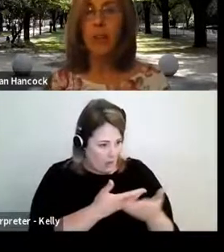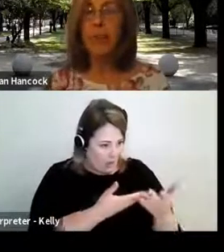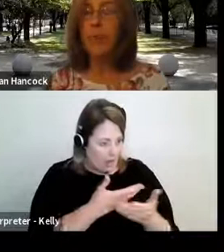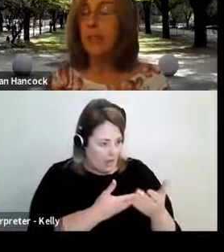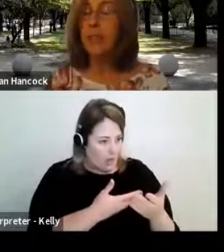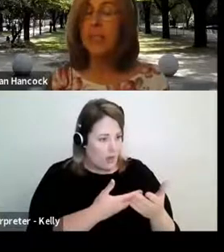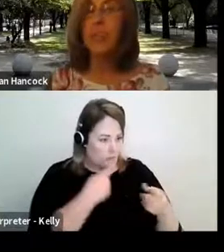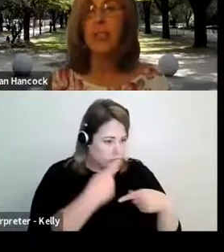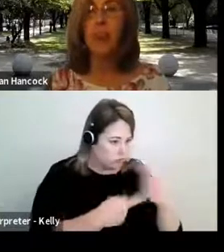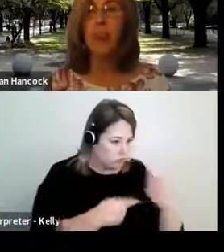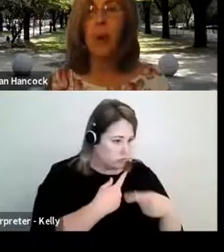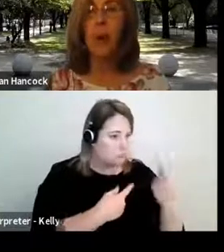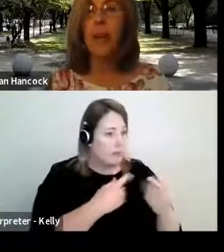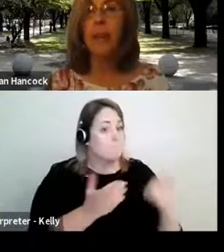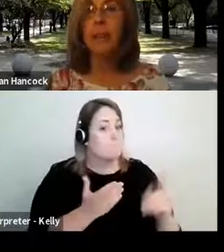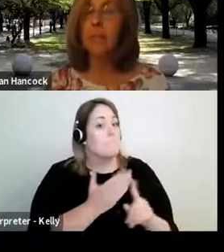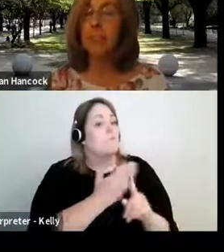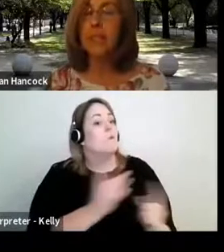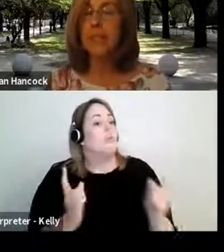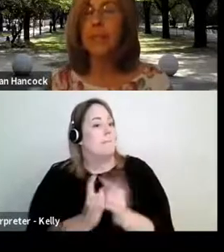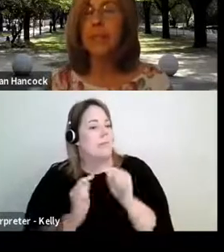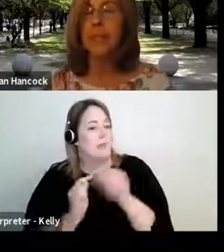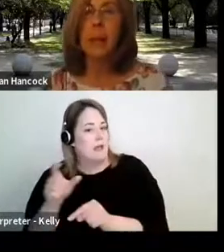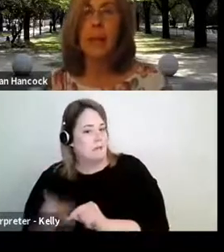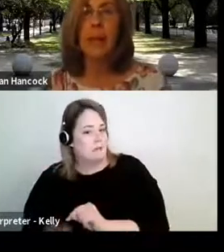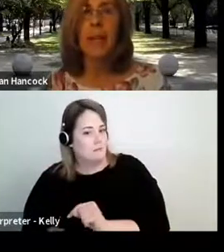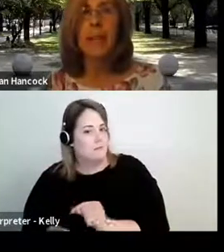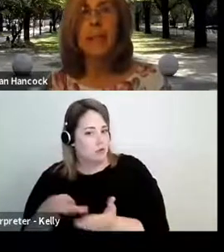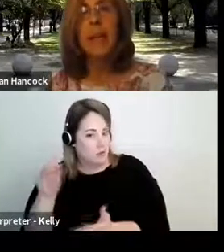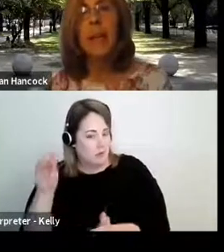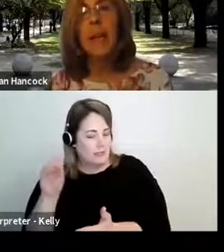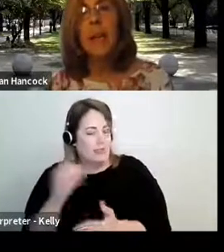issues that particular student might have and the particular assistance they might need and